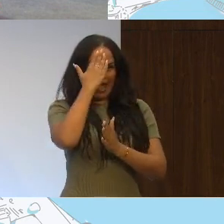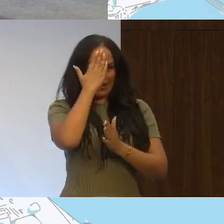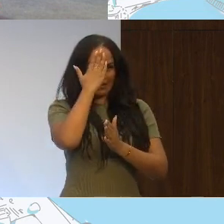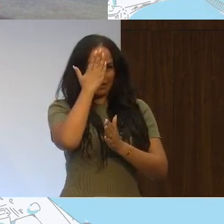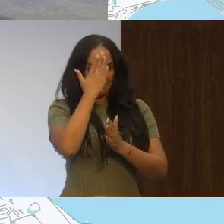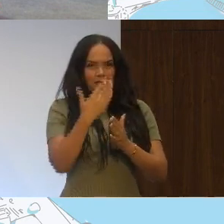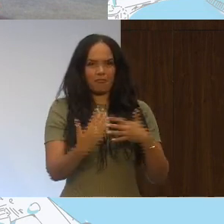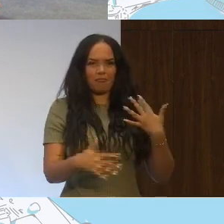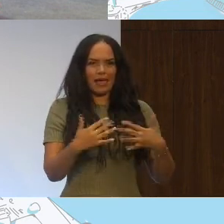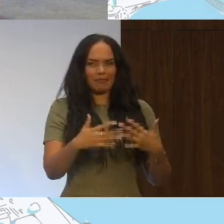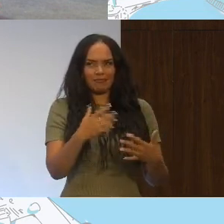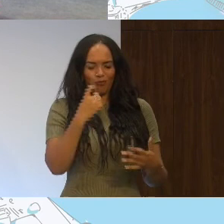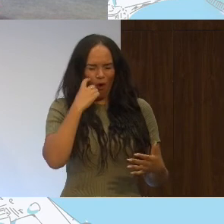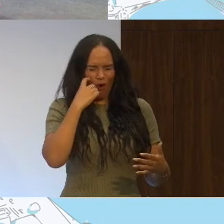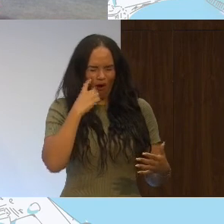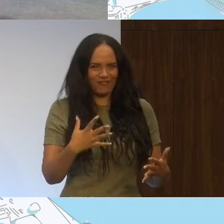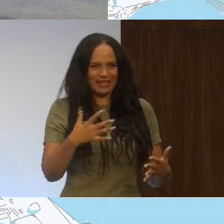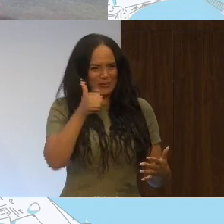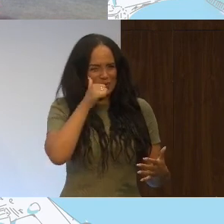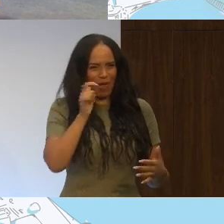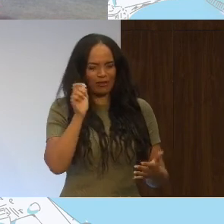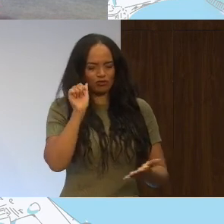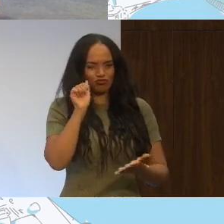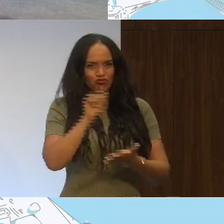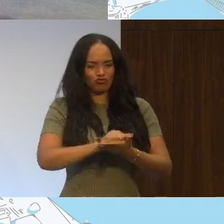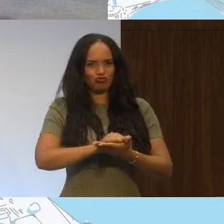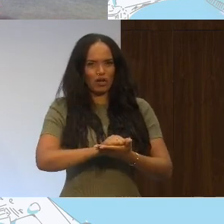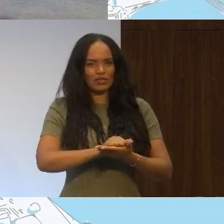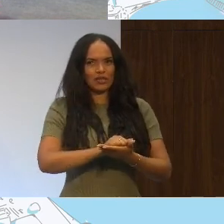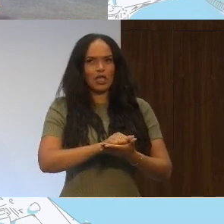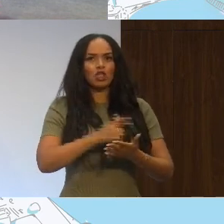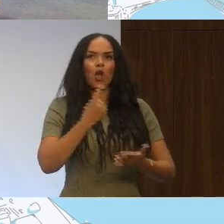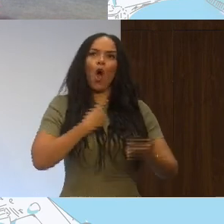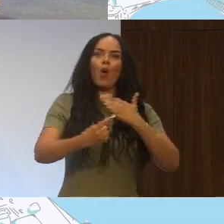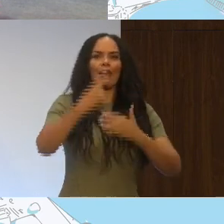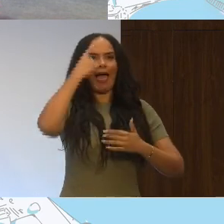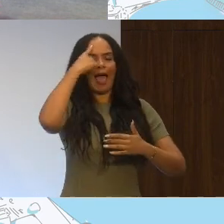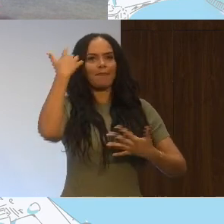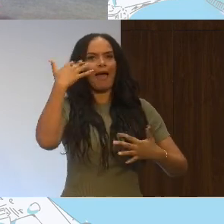But obviously we know that that is not the case. We don't just feel head pain. We don't just have a little bit of vertigo.